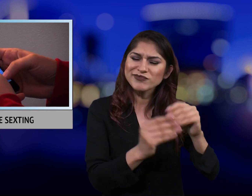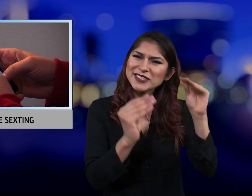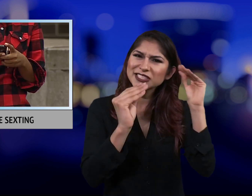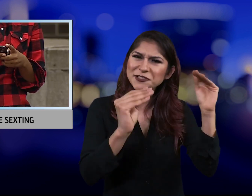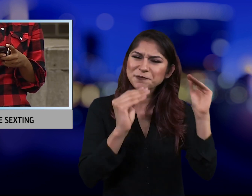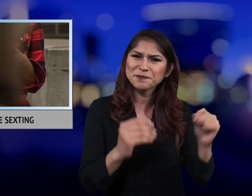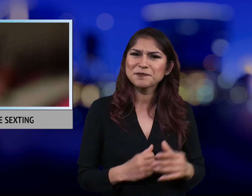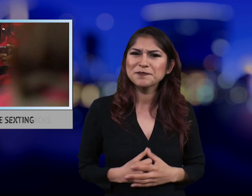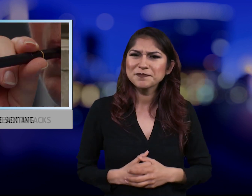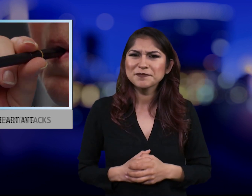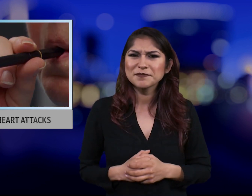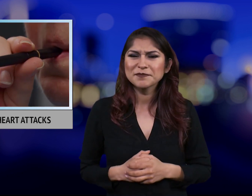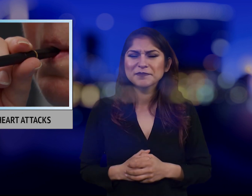education.